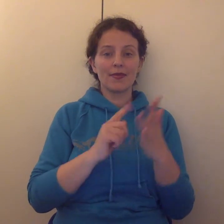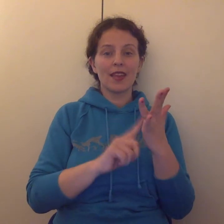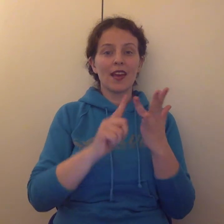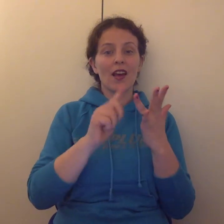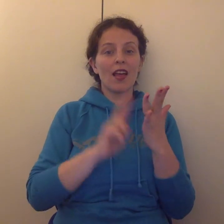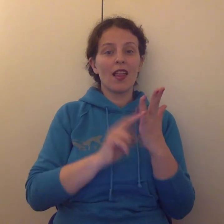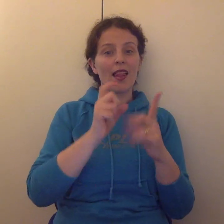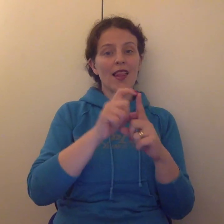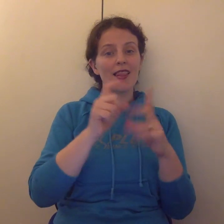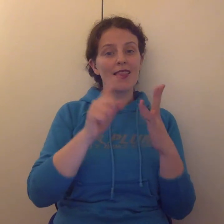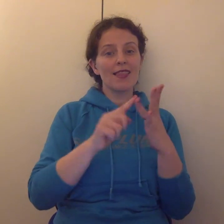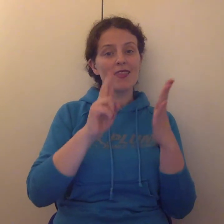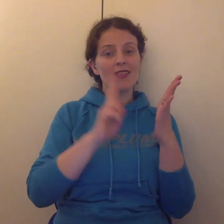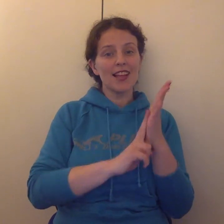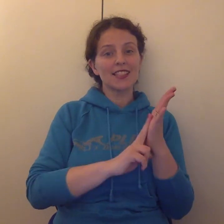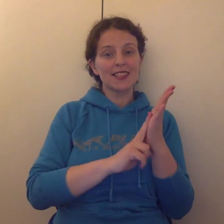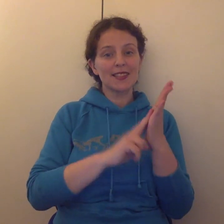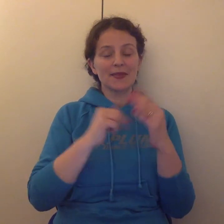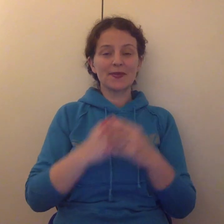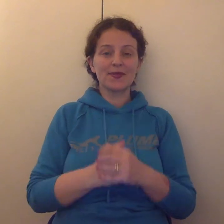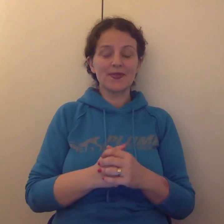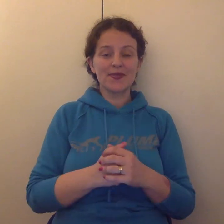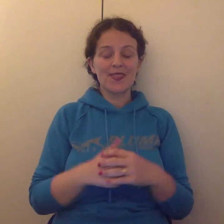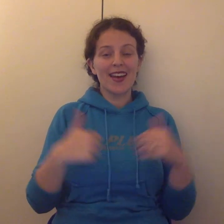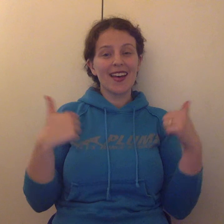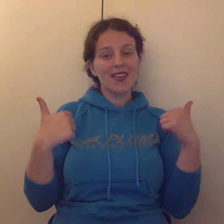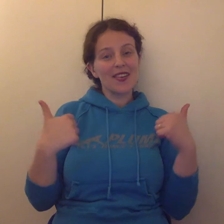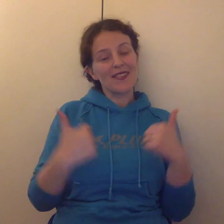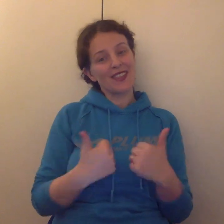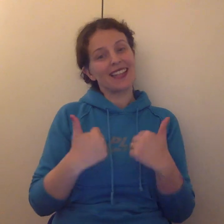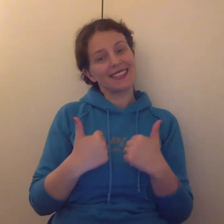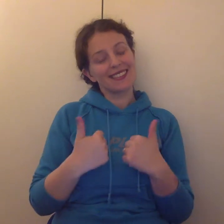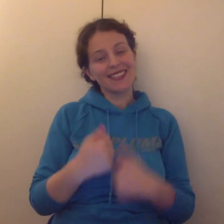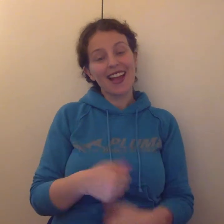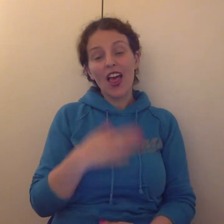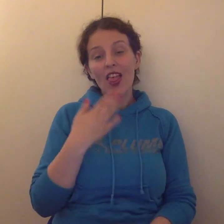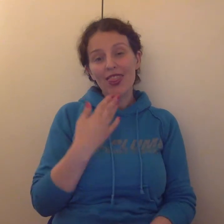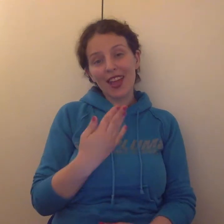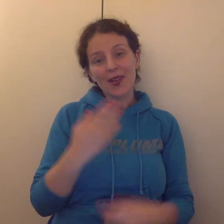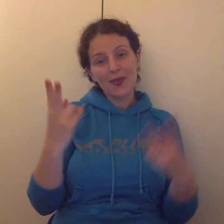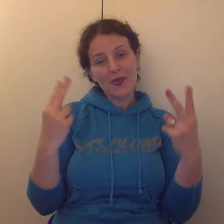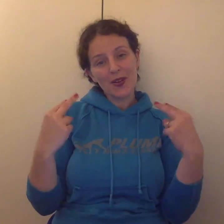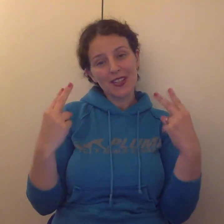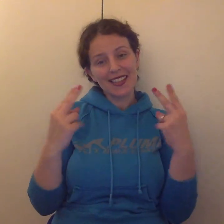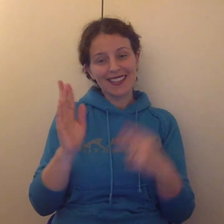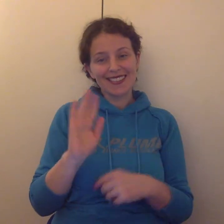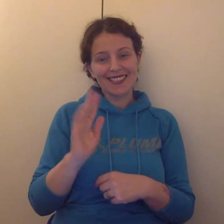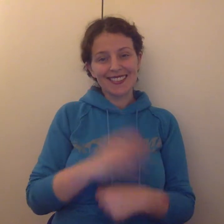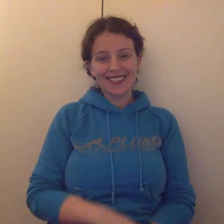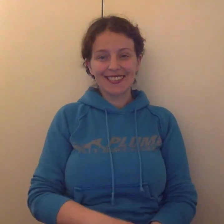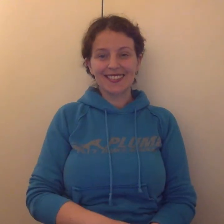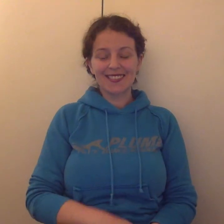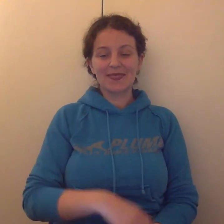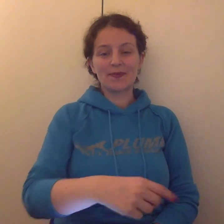LONDON Finished, thank you for watching.